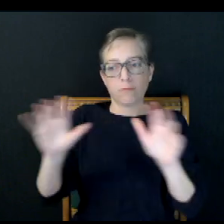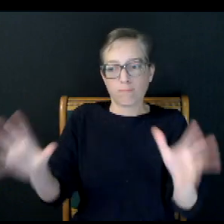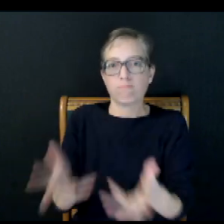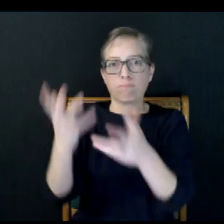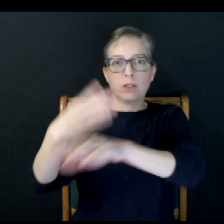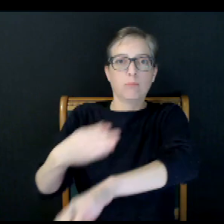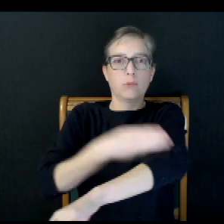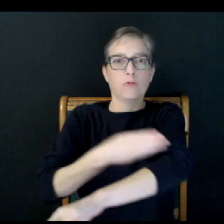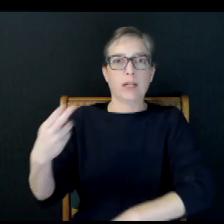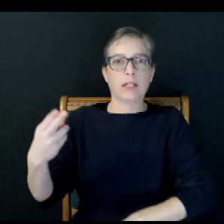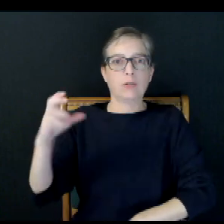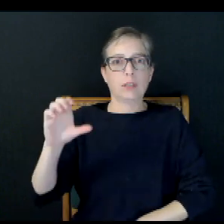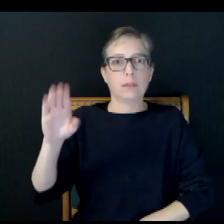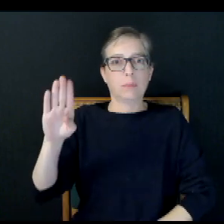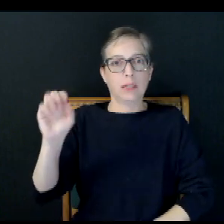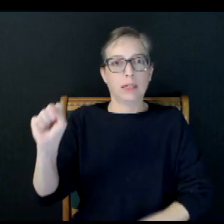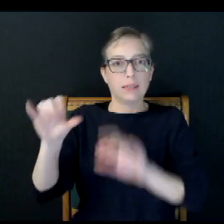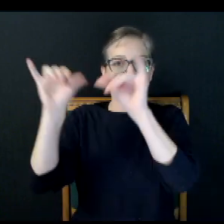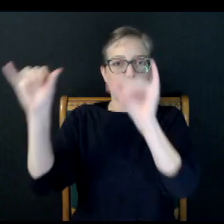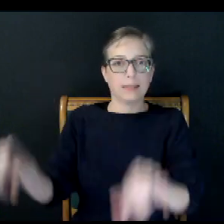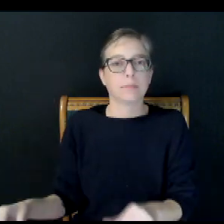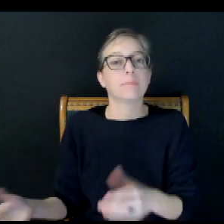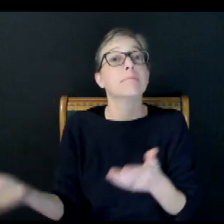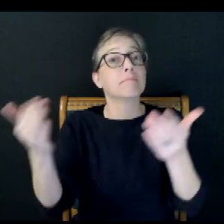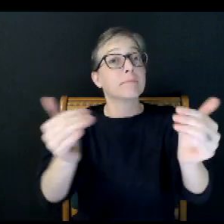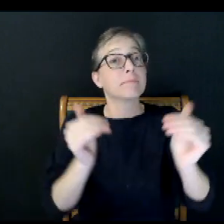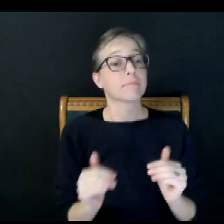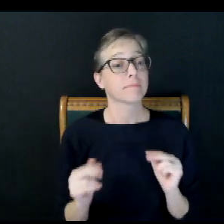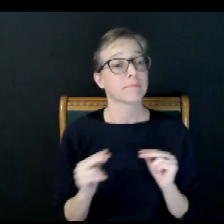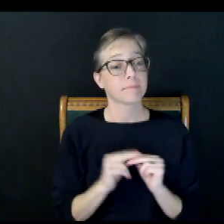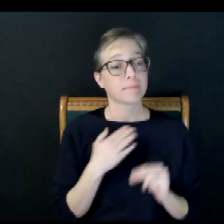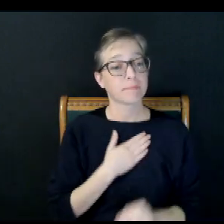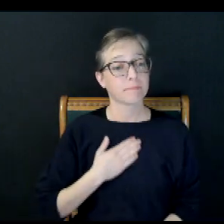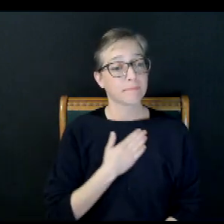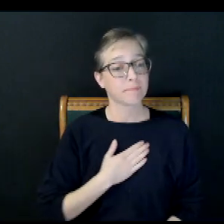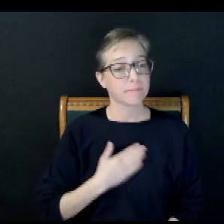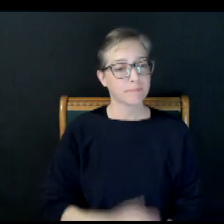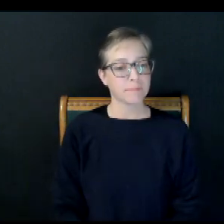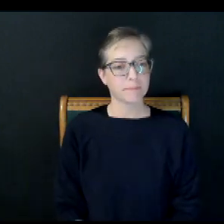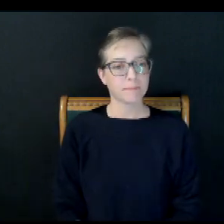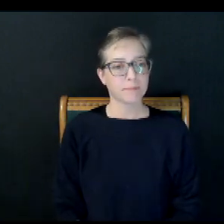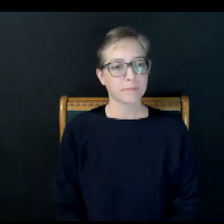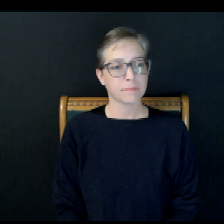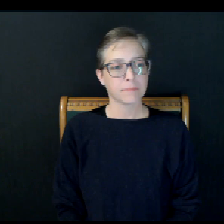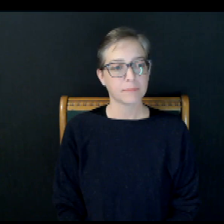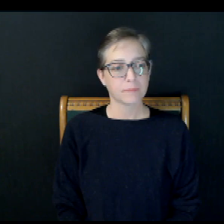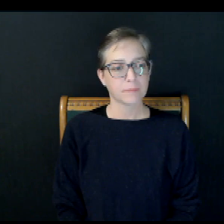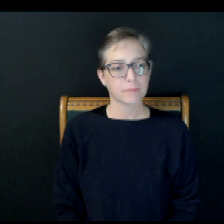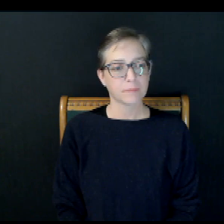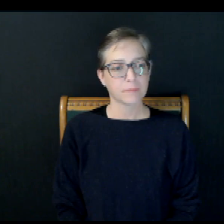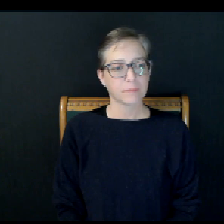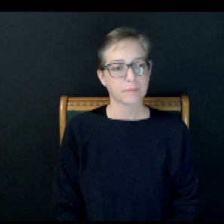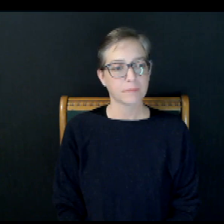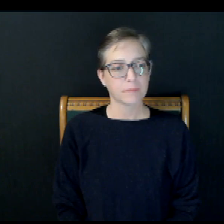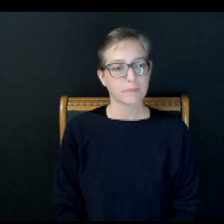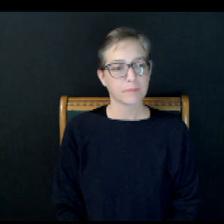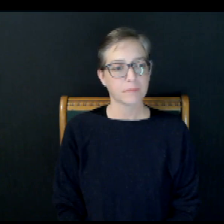Next slide, please. At the start of this,